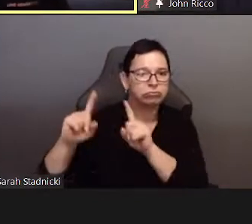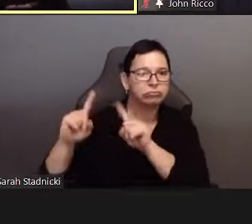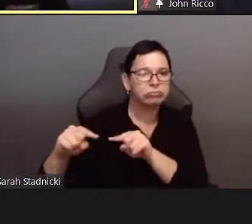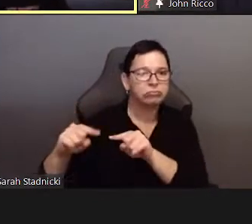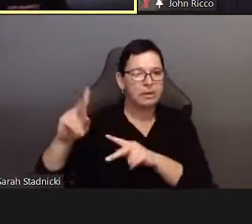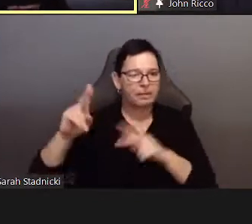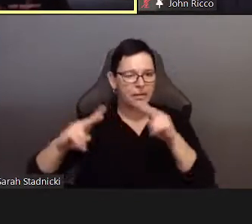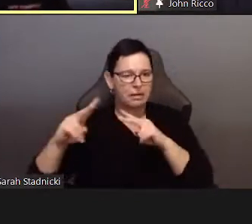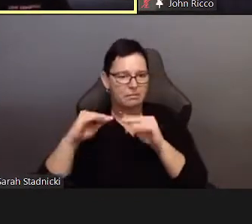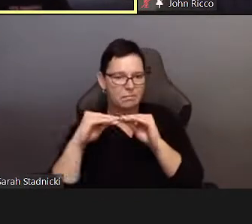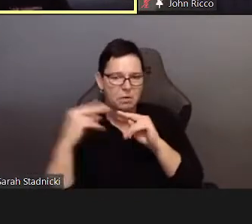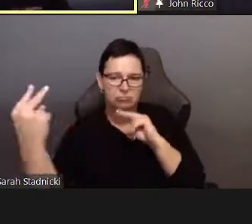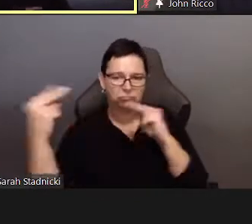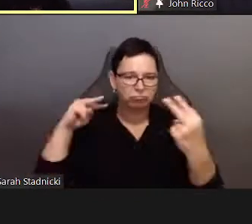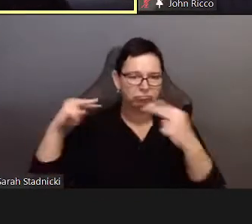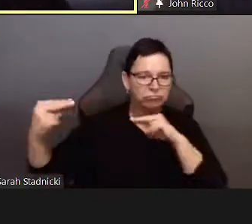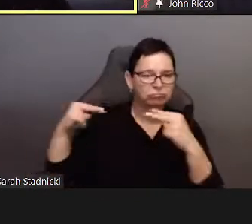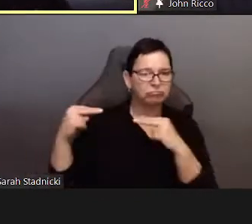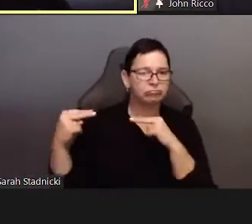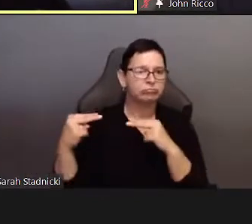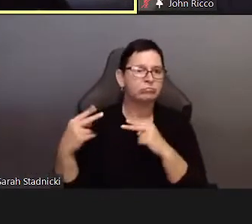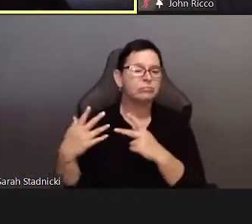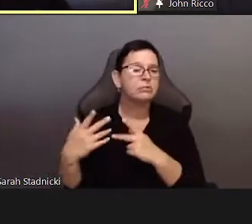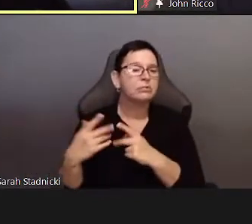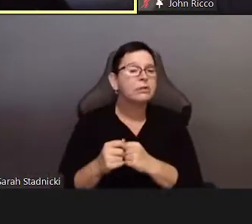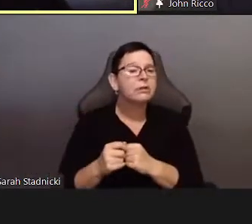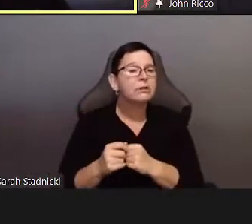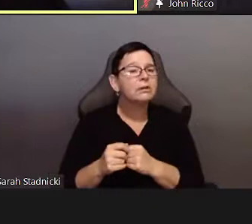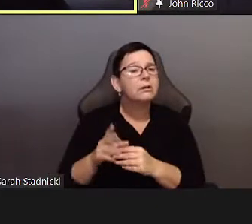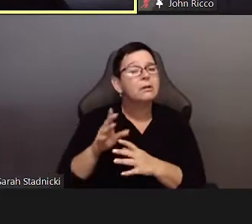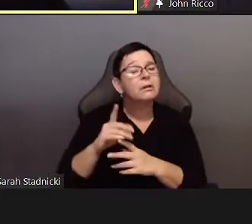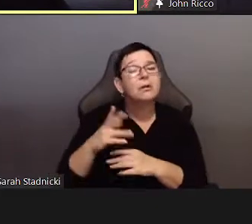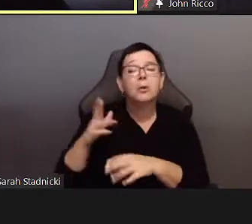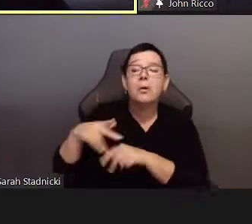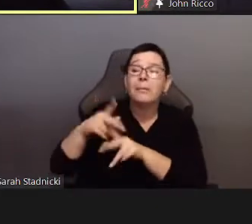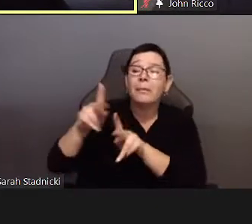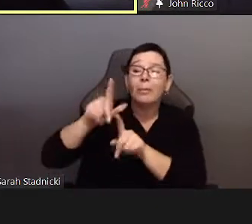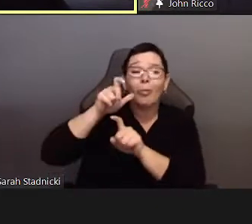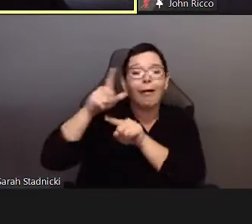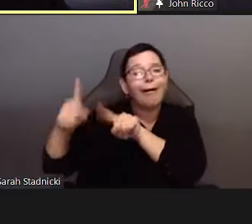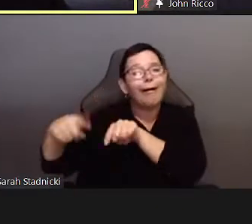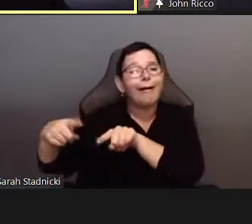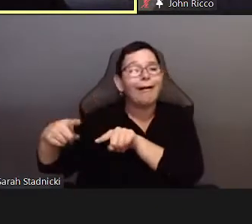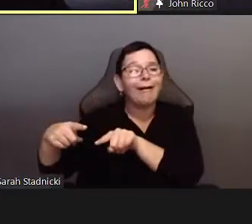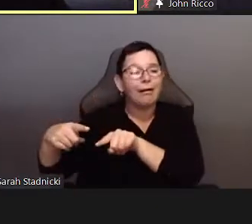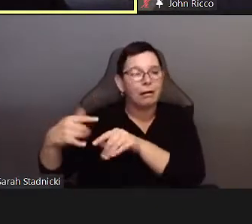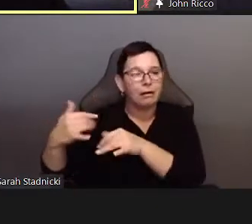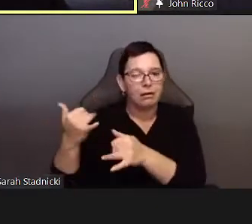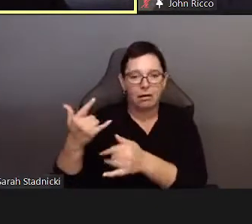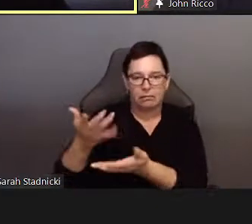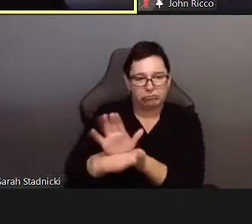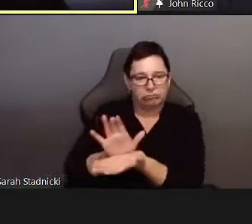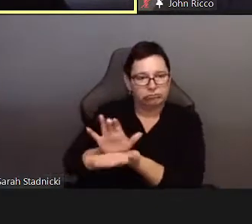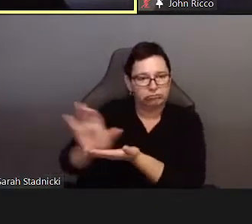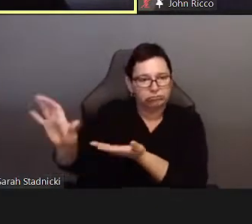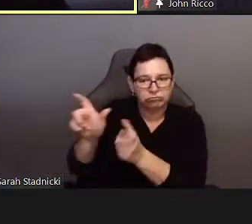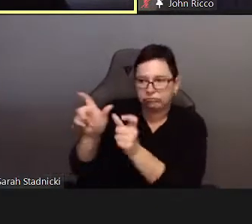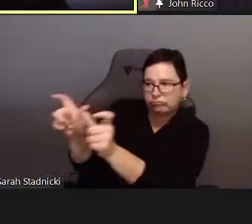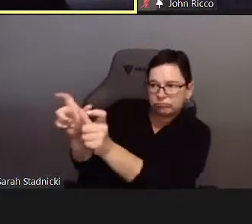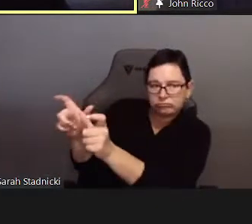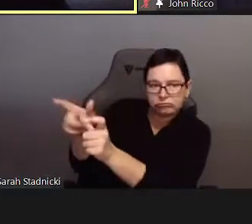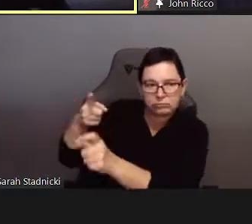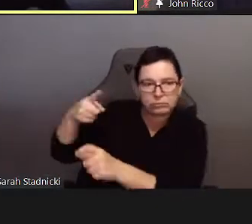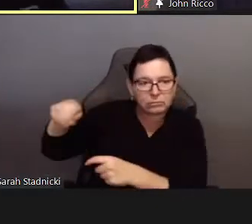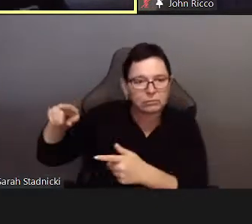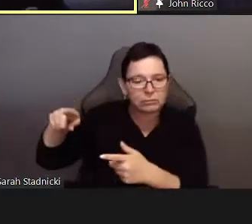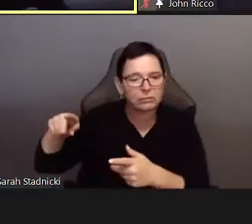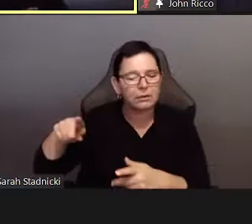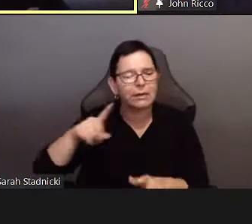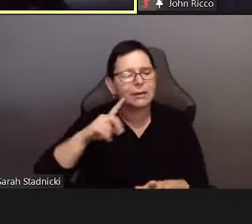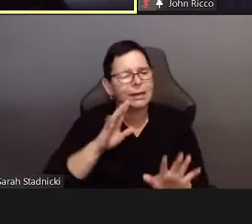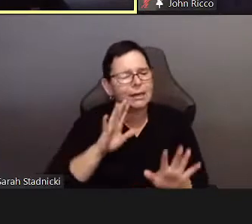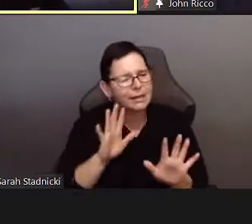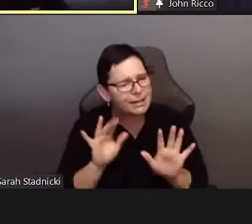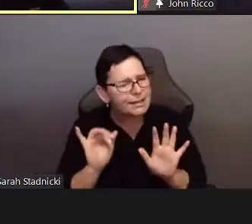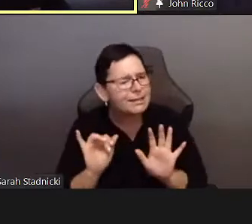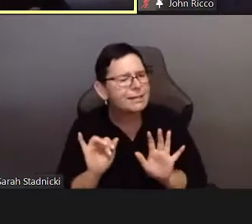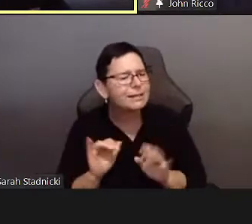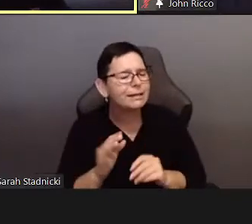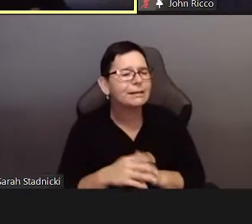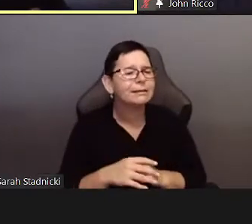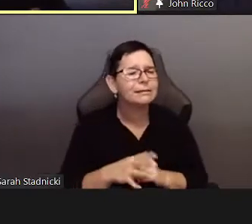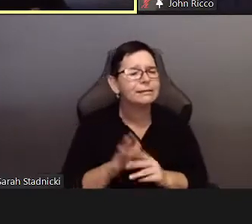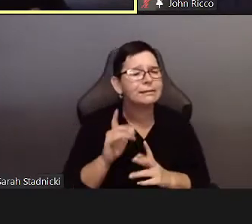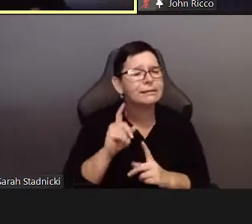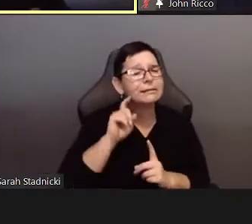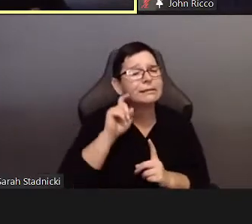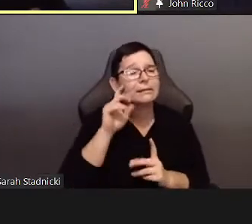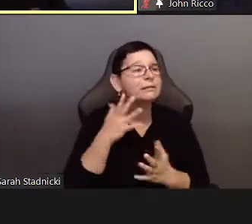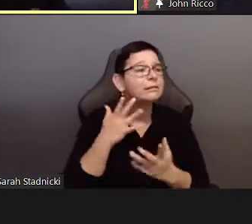Increased police presence happened, patrols, etc.